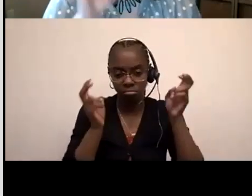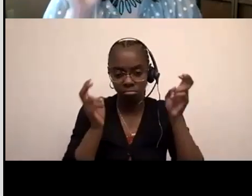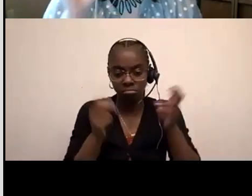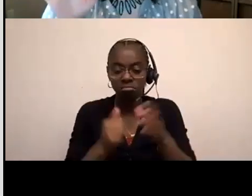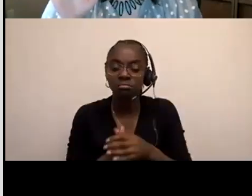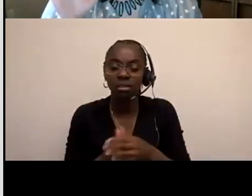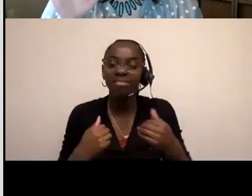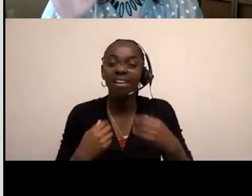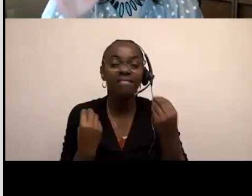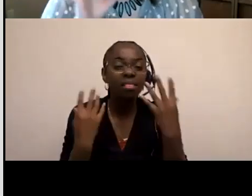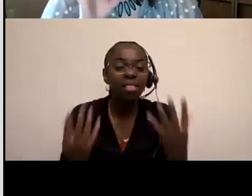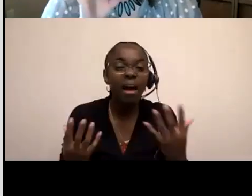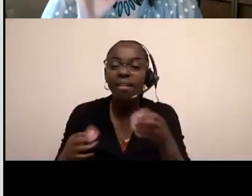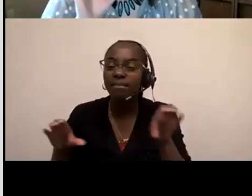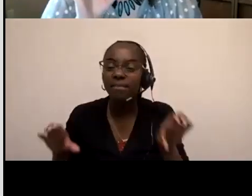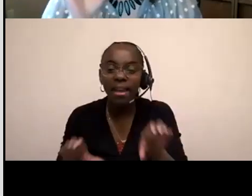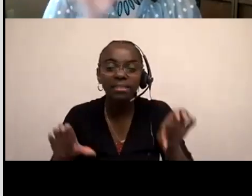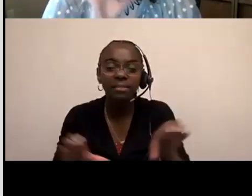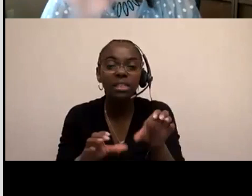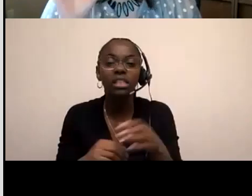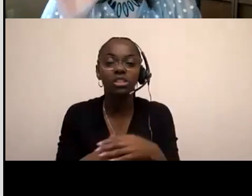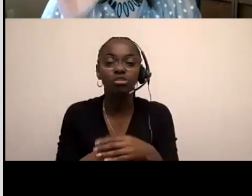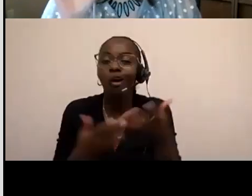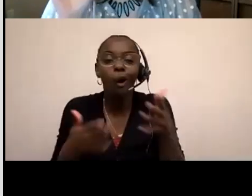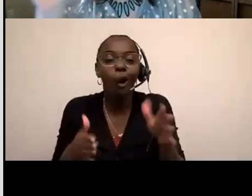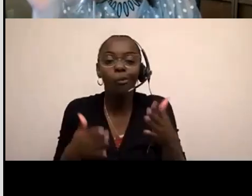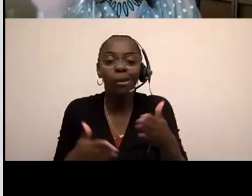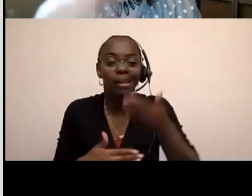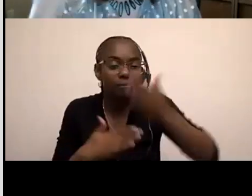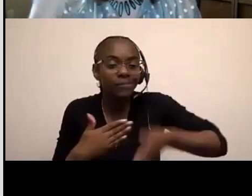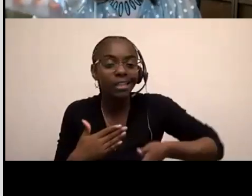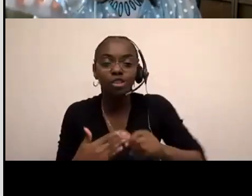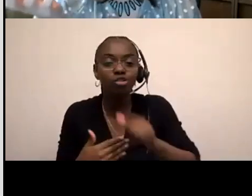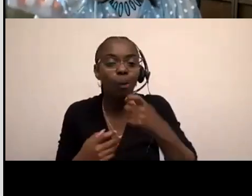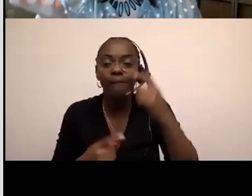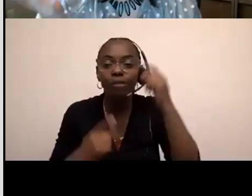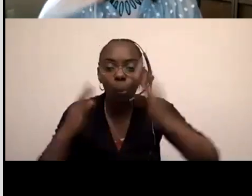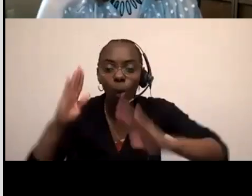THE ACTIVITIES ALREADY DONE SO YOU DON'T HAVE TO WORRY ABOUT CREATING ANYTHING BECAUSE NOBODY